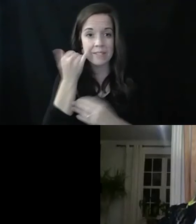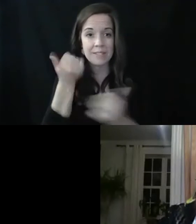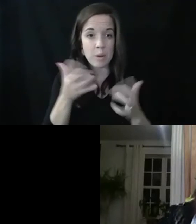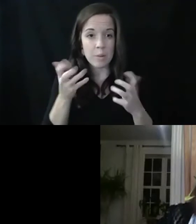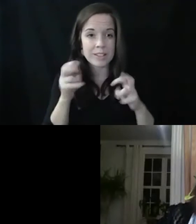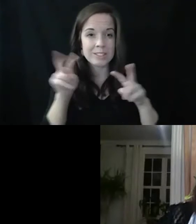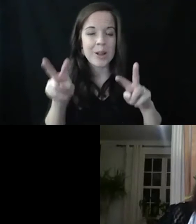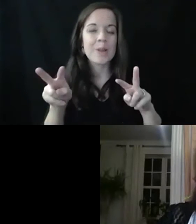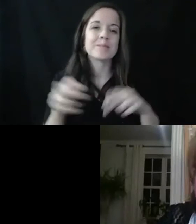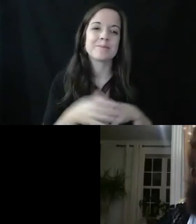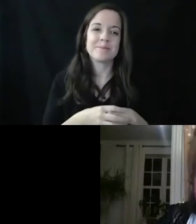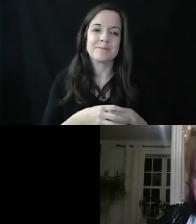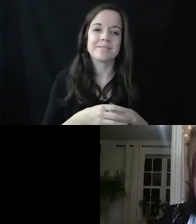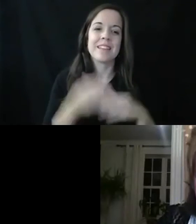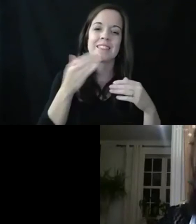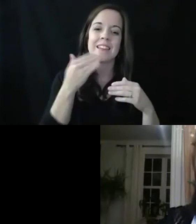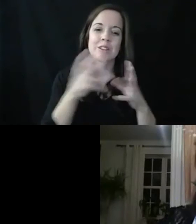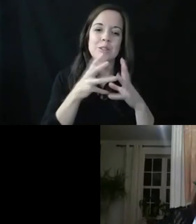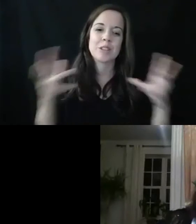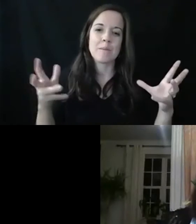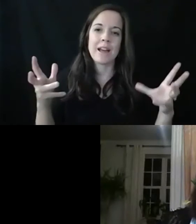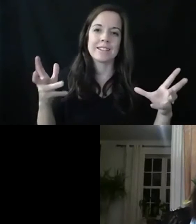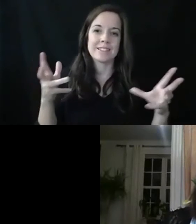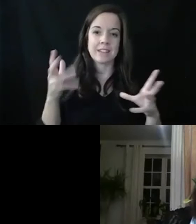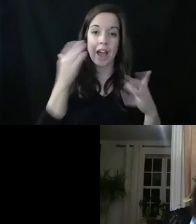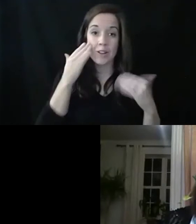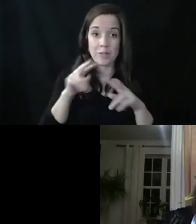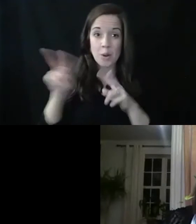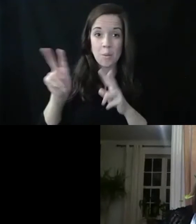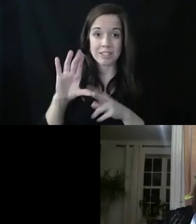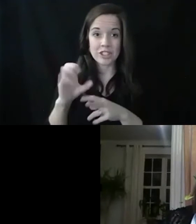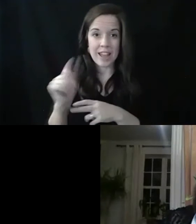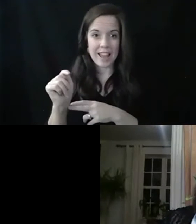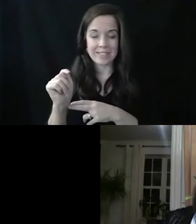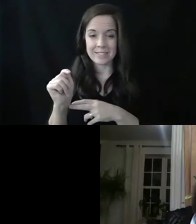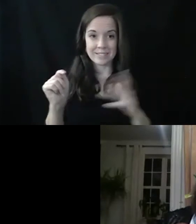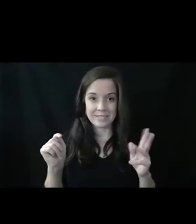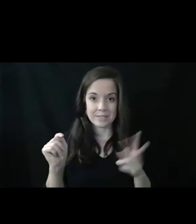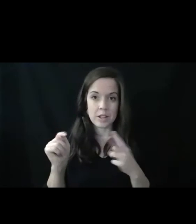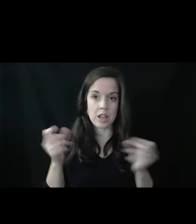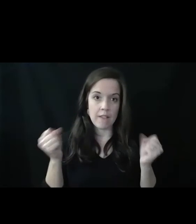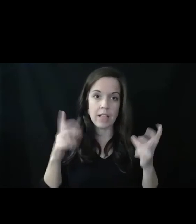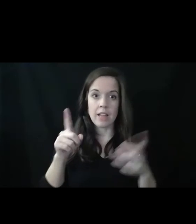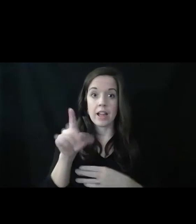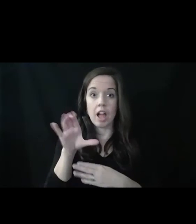Thank you so much. Everybody, I don’t know if you were watching the chat at all, but there are like 100 oof’s and wow’s in there.